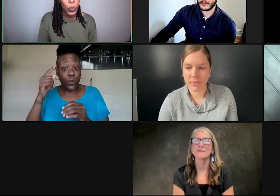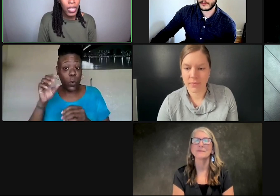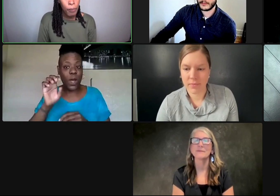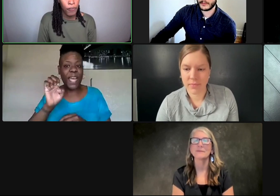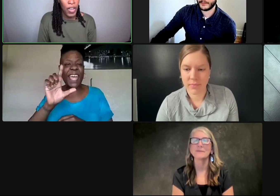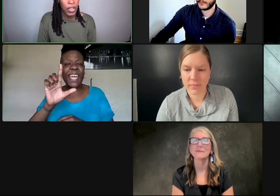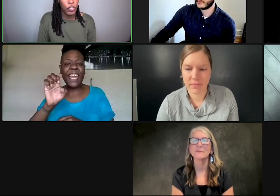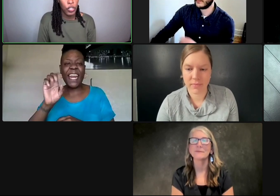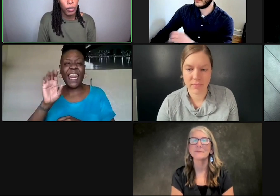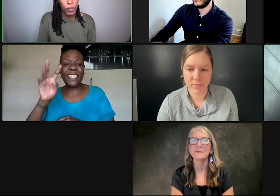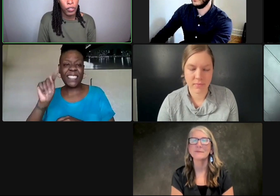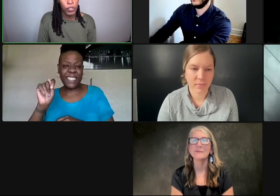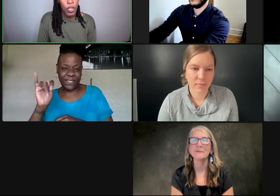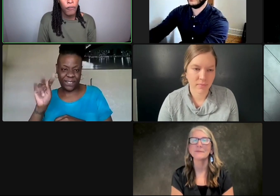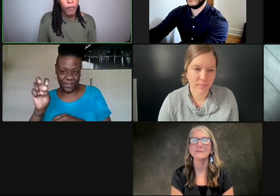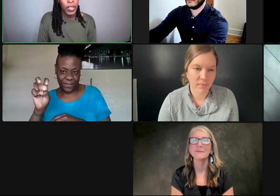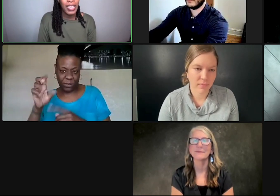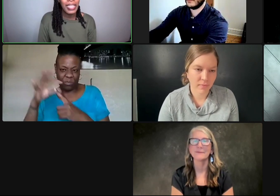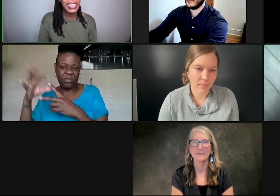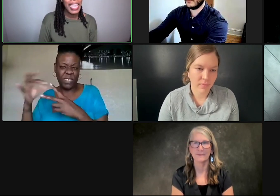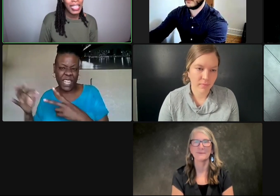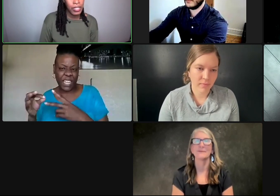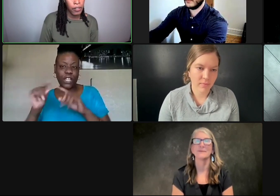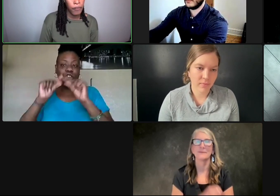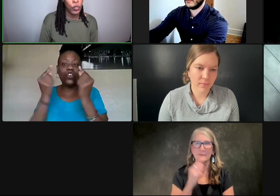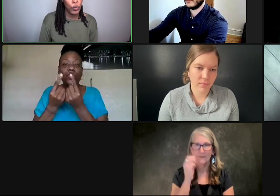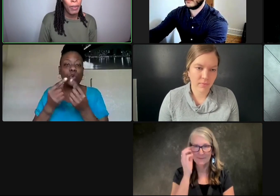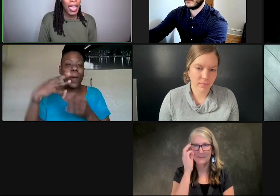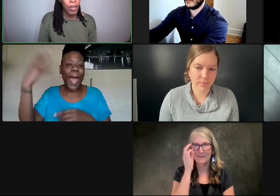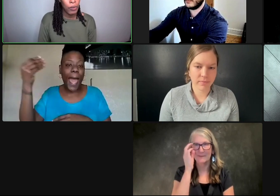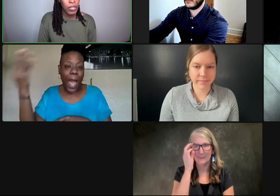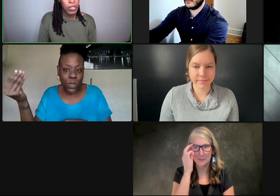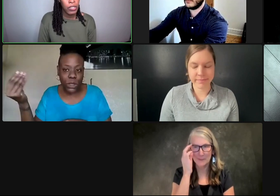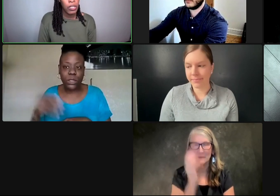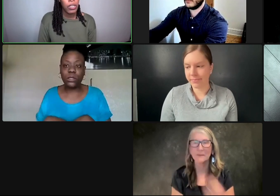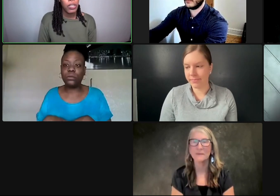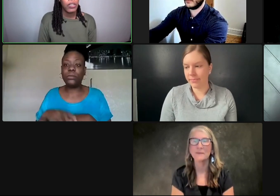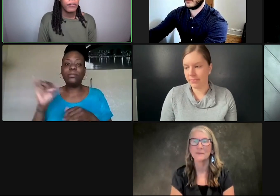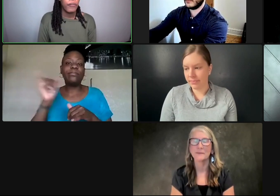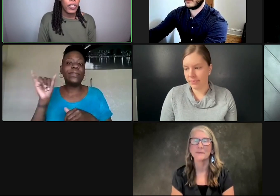do we provide interpreters for elective group outings,